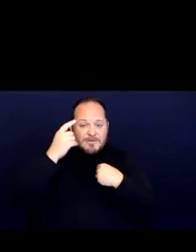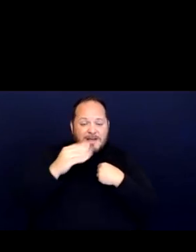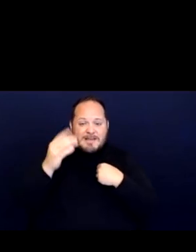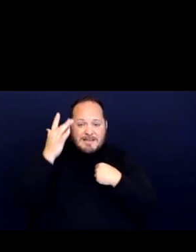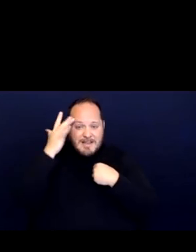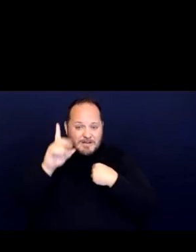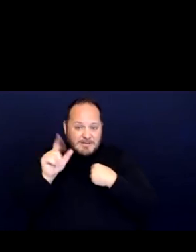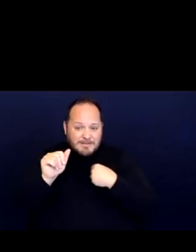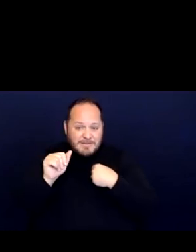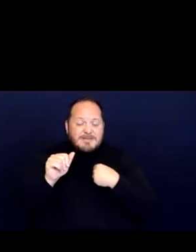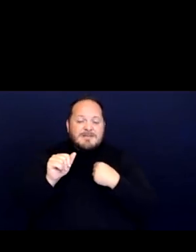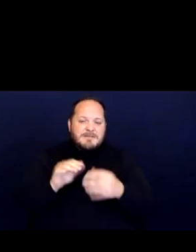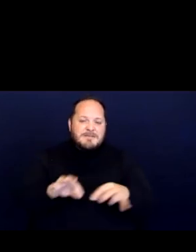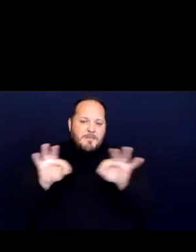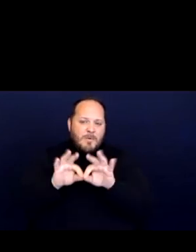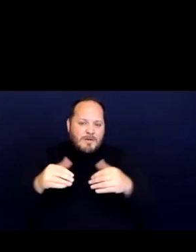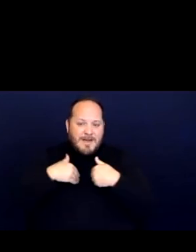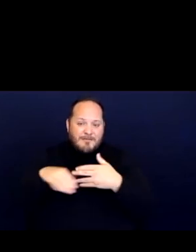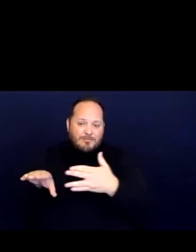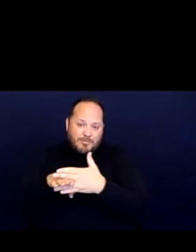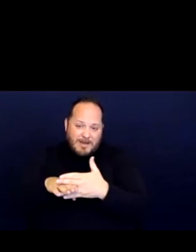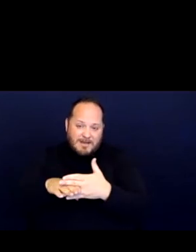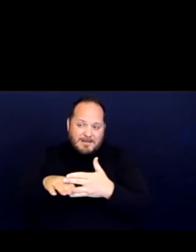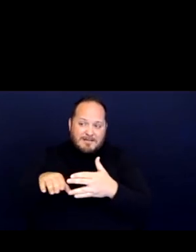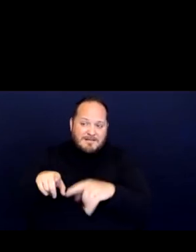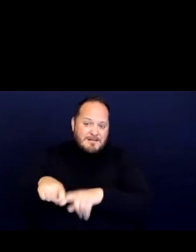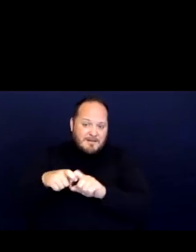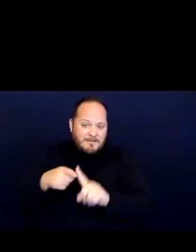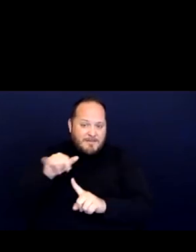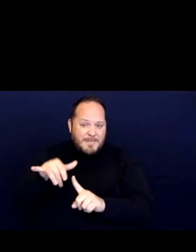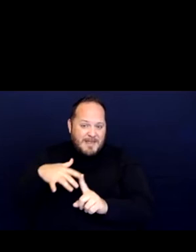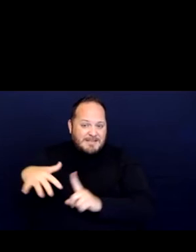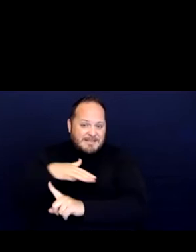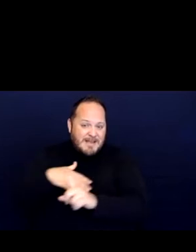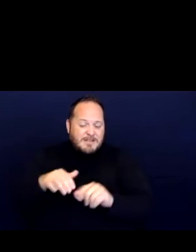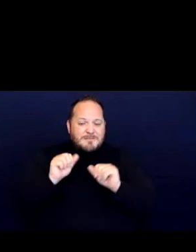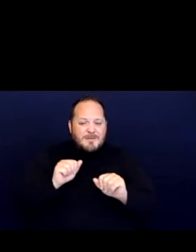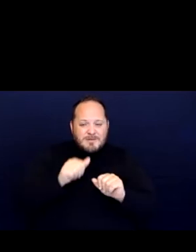it's important to have a break from such a setting in order to be able to cope and manage